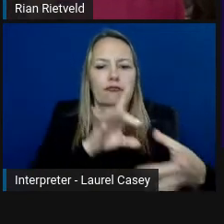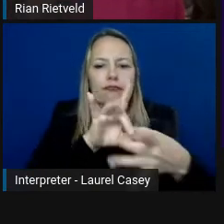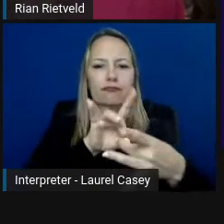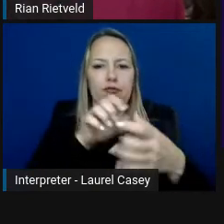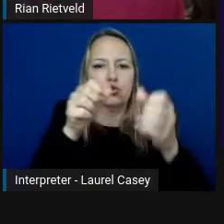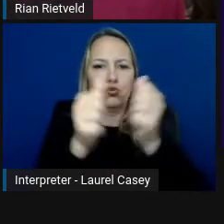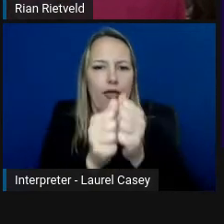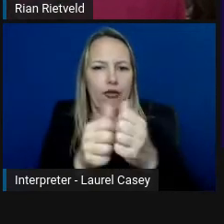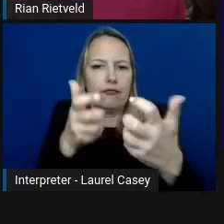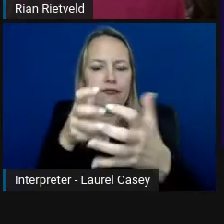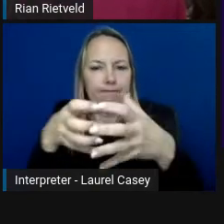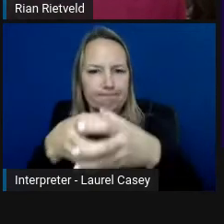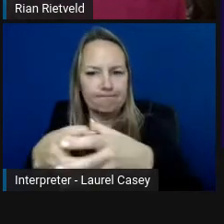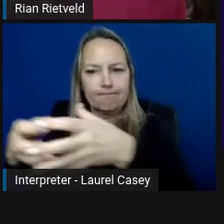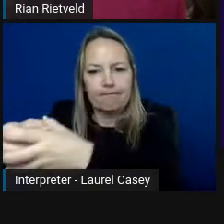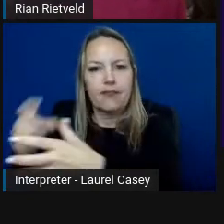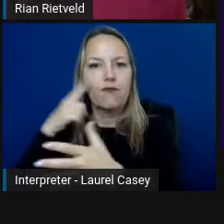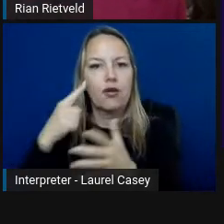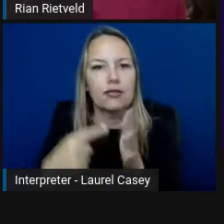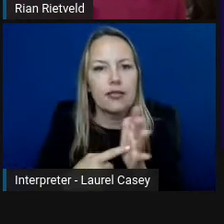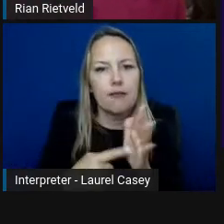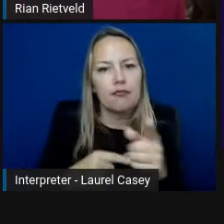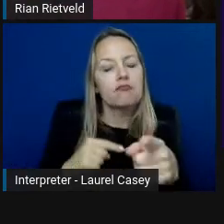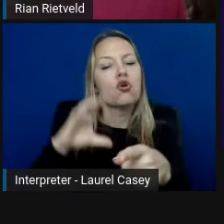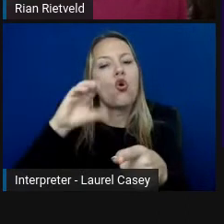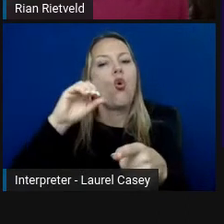For example, this is a code example, how many cookies